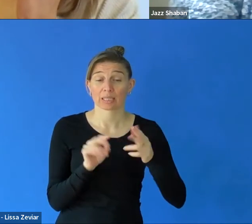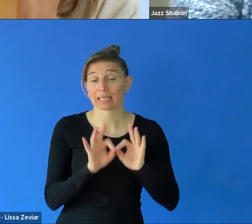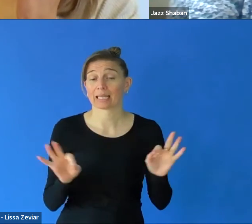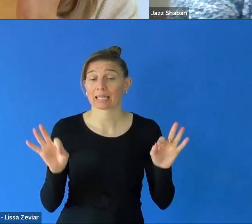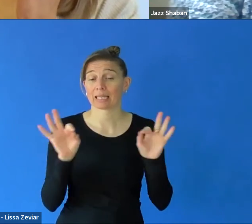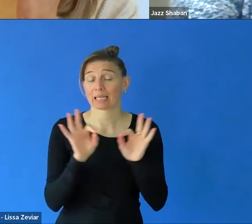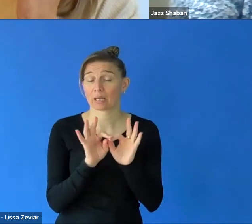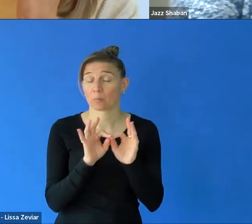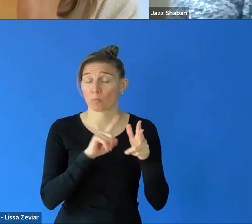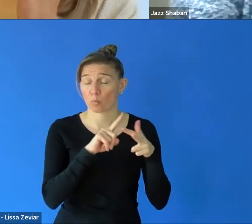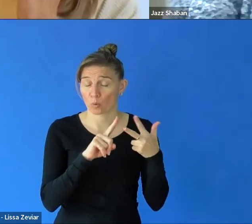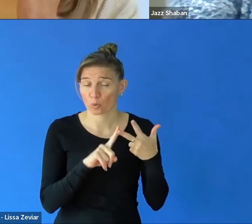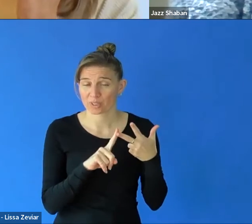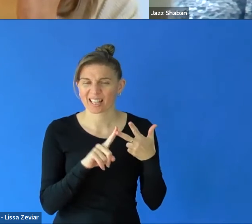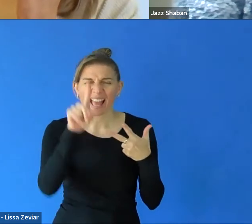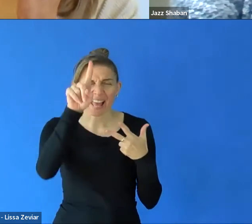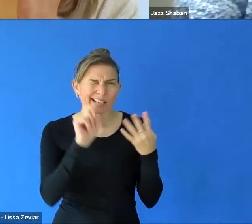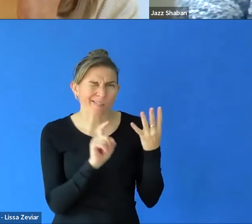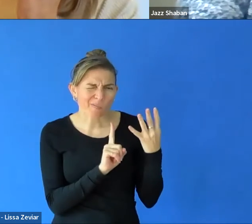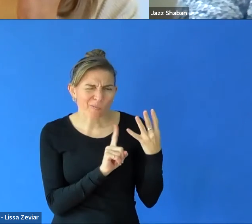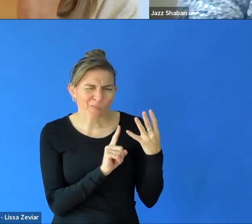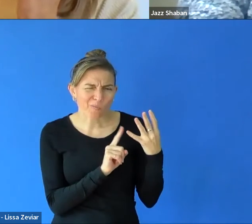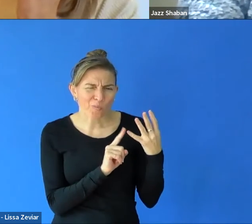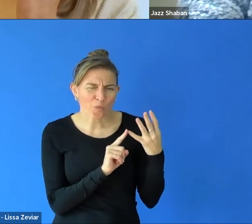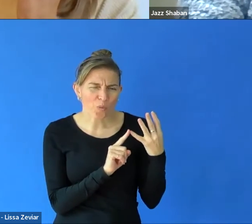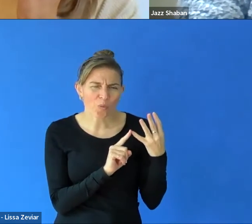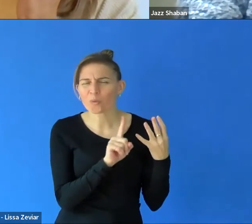And I guess the 4th one is much more about what next